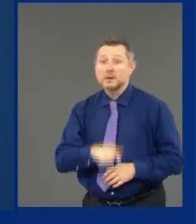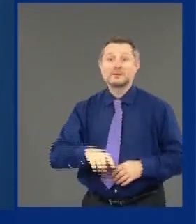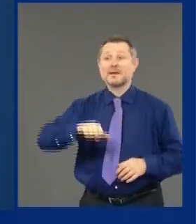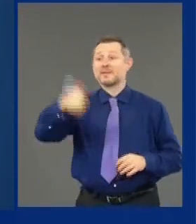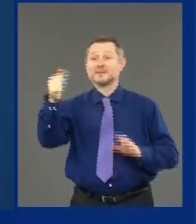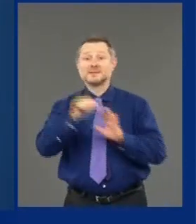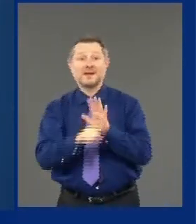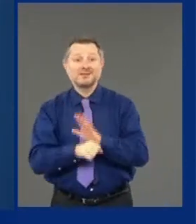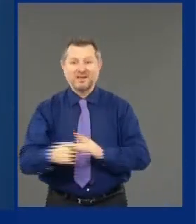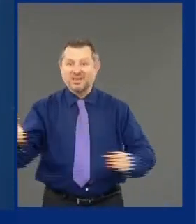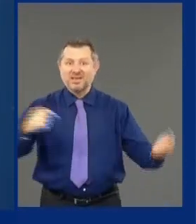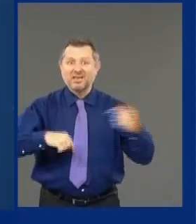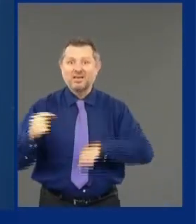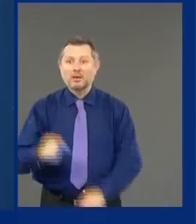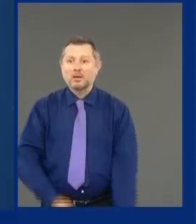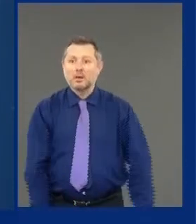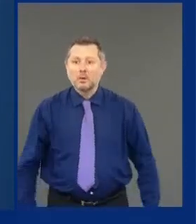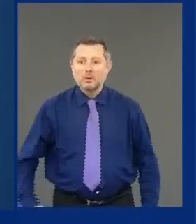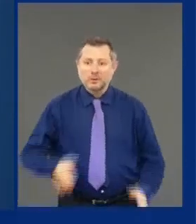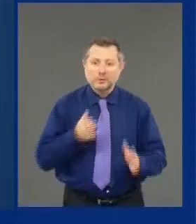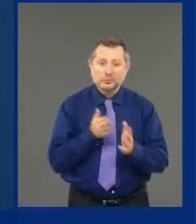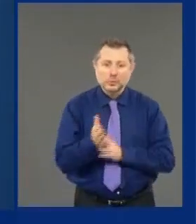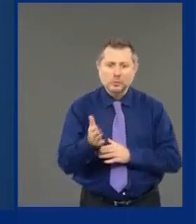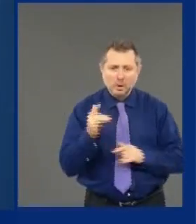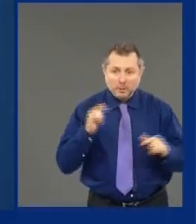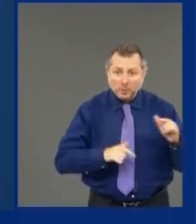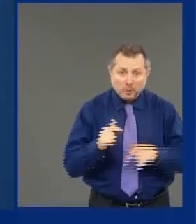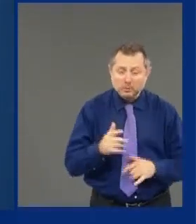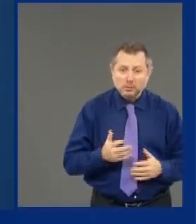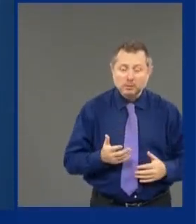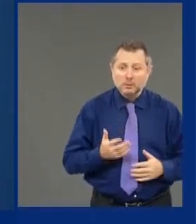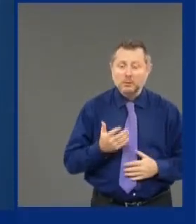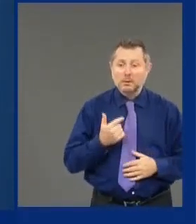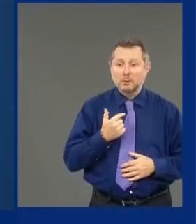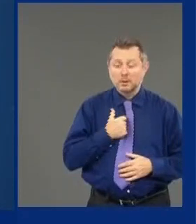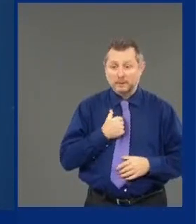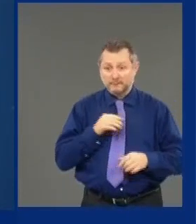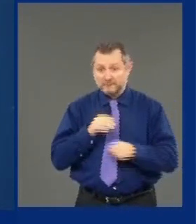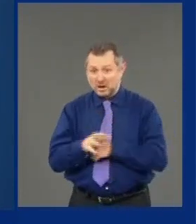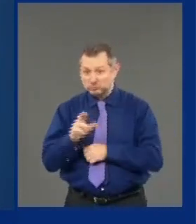WE GOT INFECTED BET GOT INFECTED COMING THROUGH OUR AIRPORTS, BY